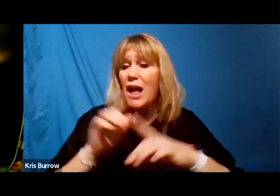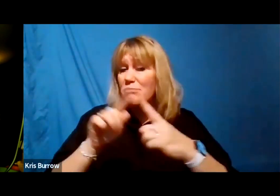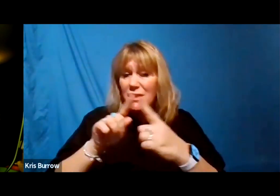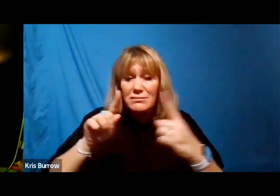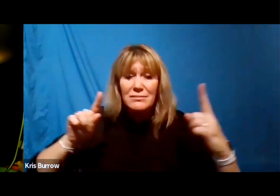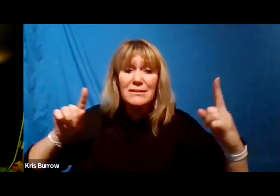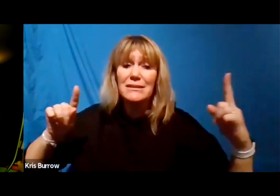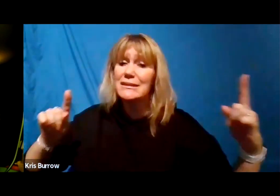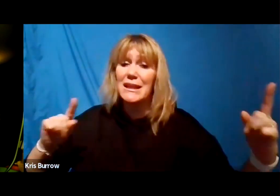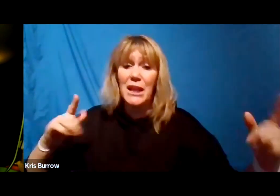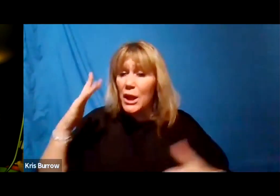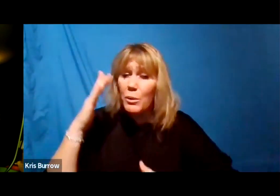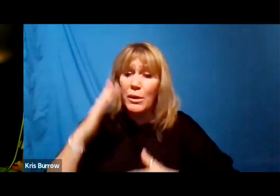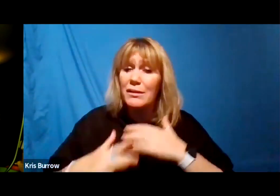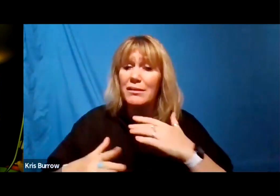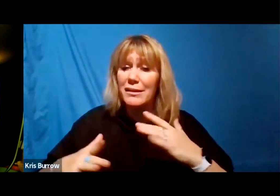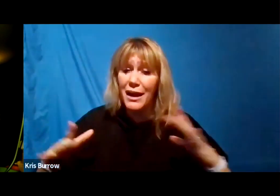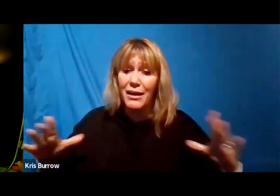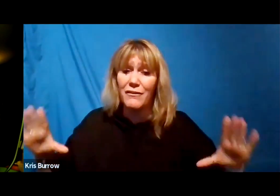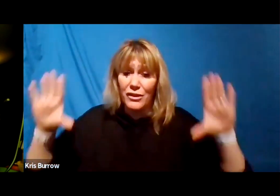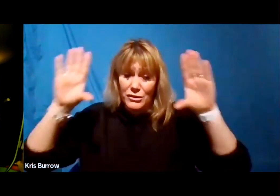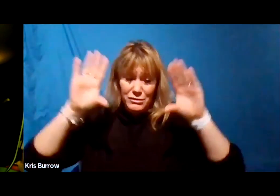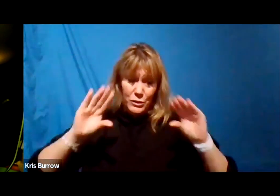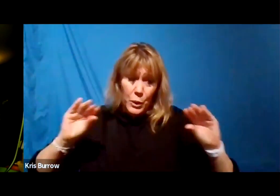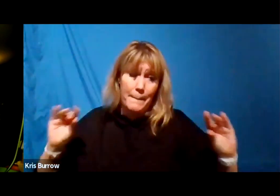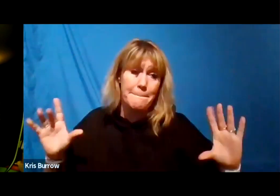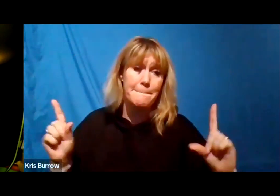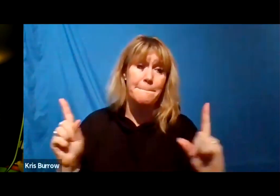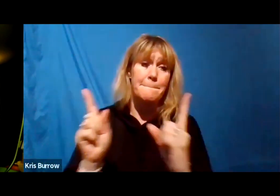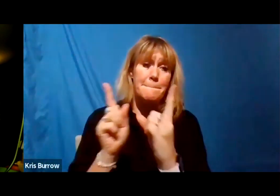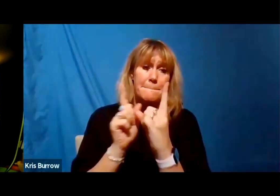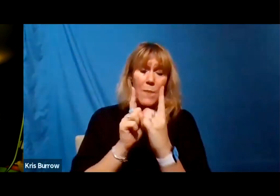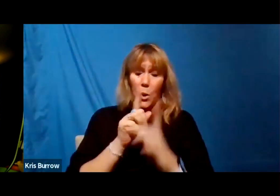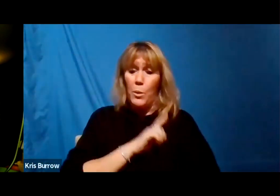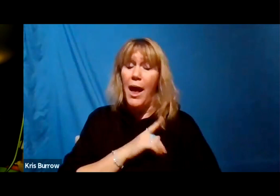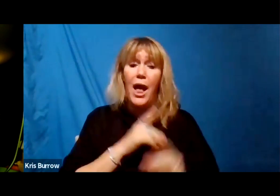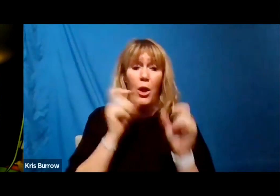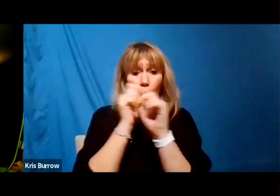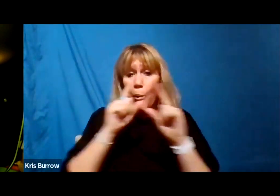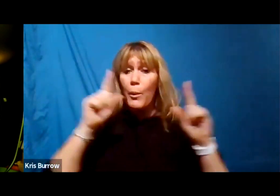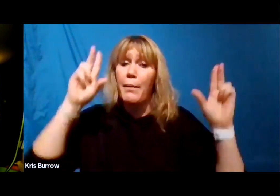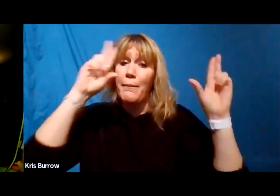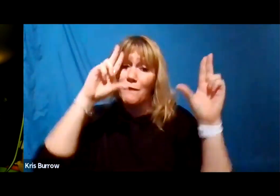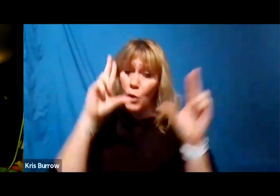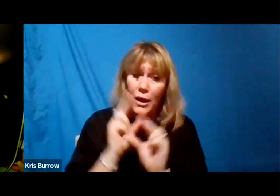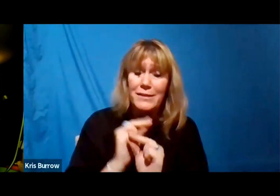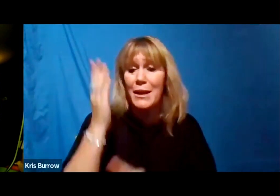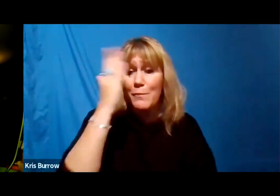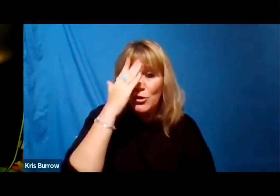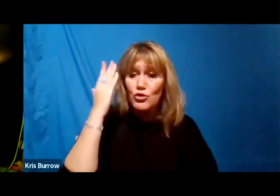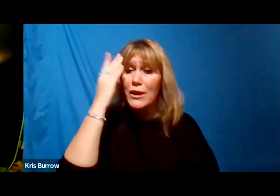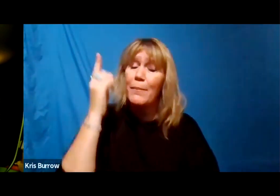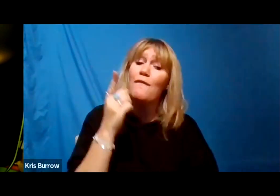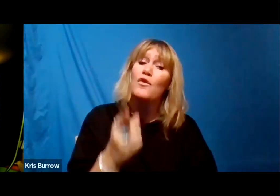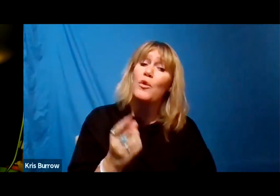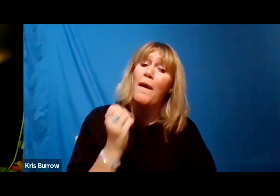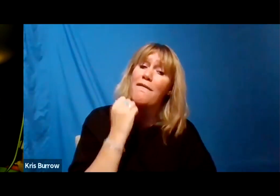And I'll have less to say And I'll disappear into nowhere